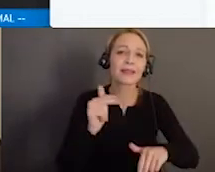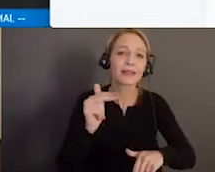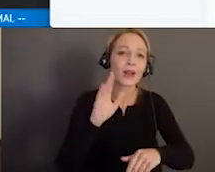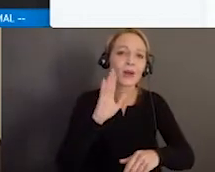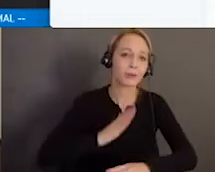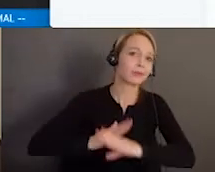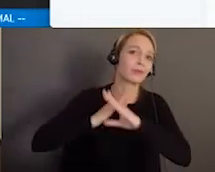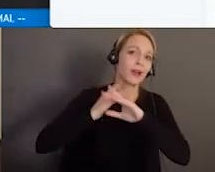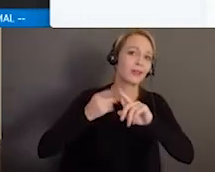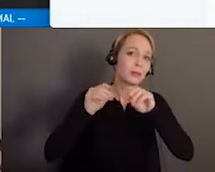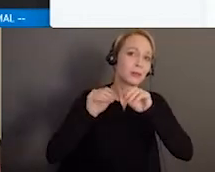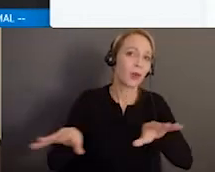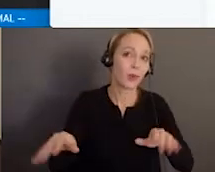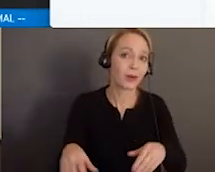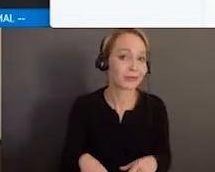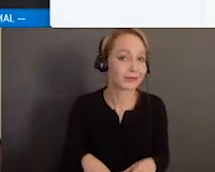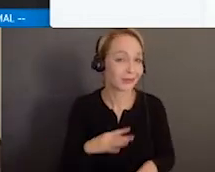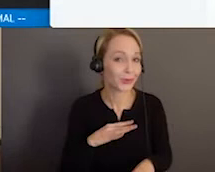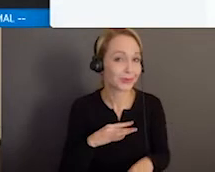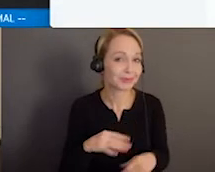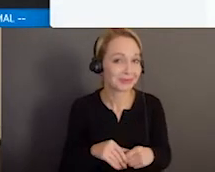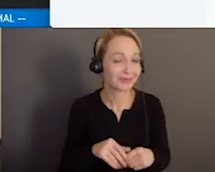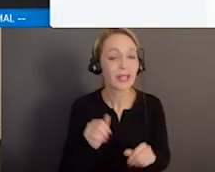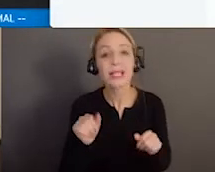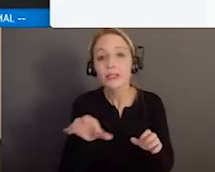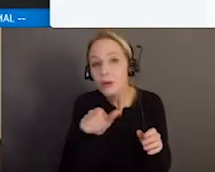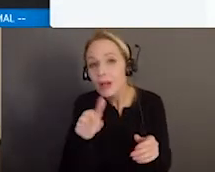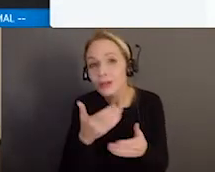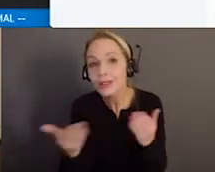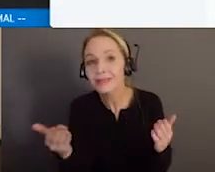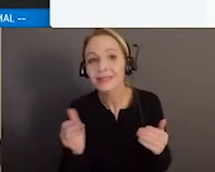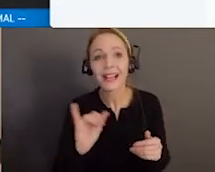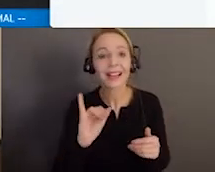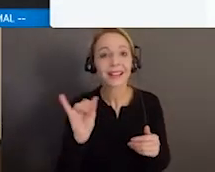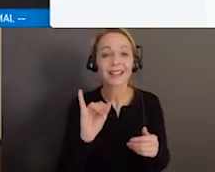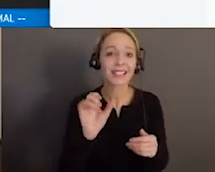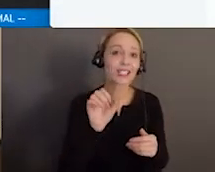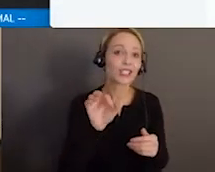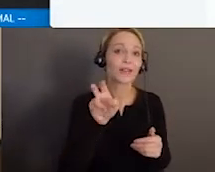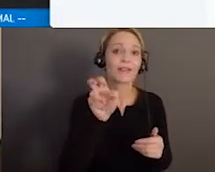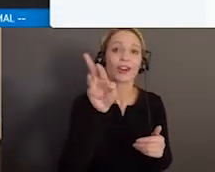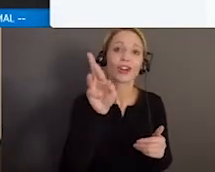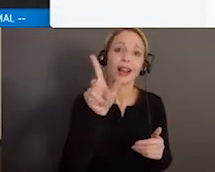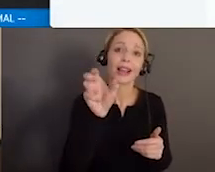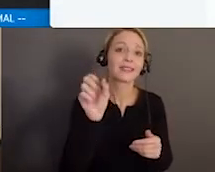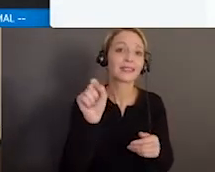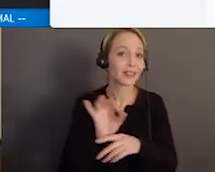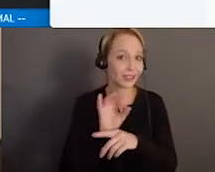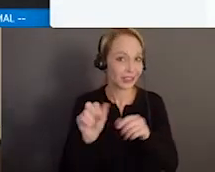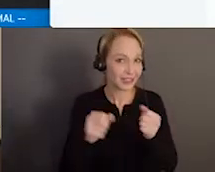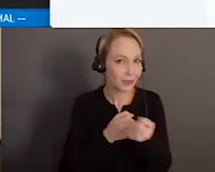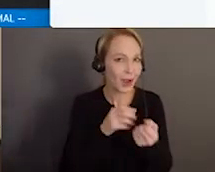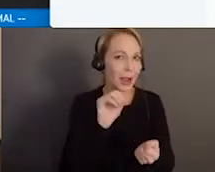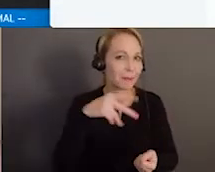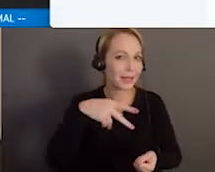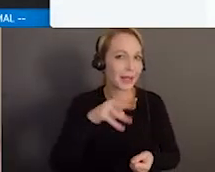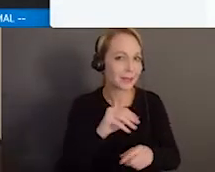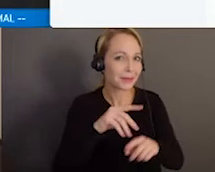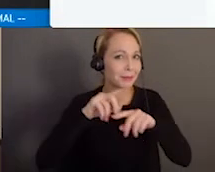AND YOU CAN DO OTHER THINGS LIKE THE SERVER-LESS